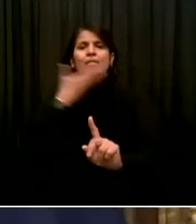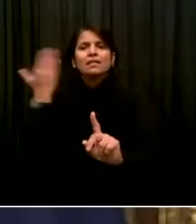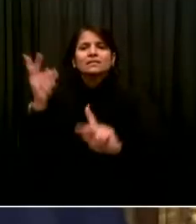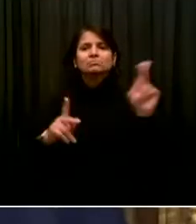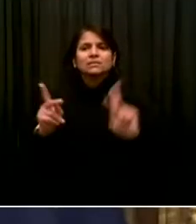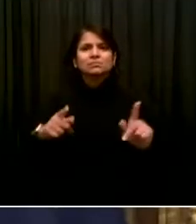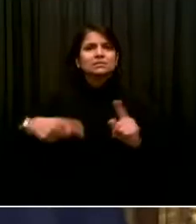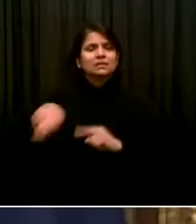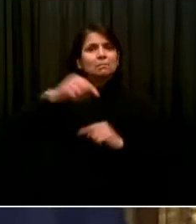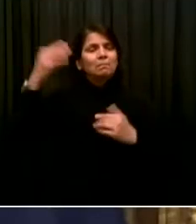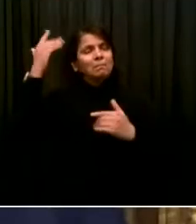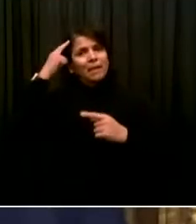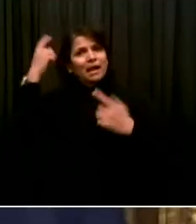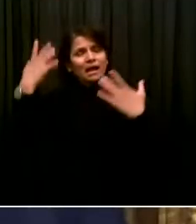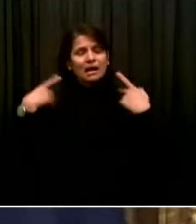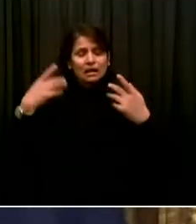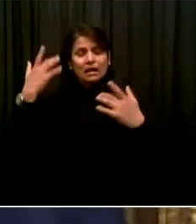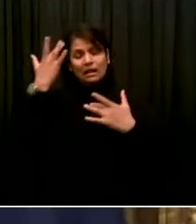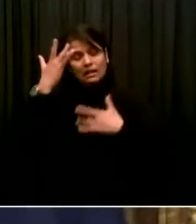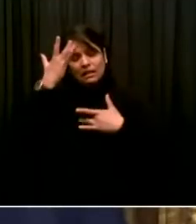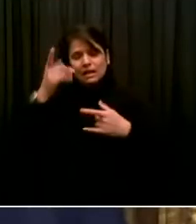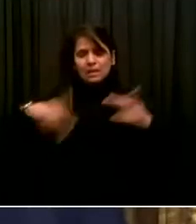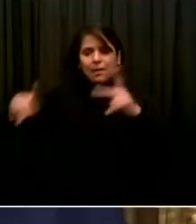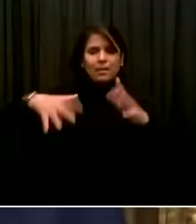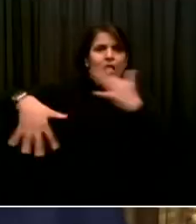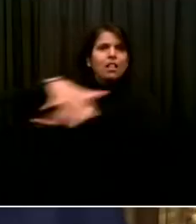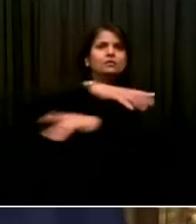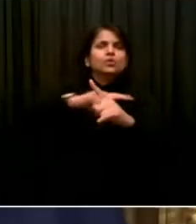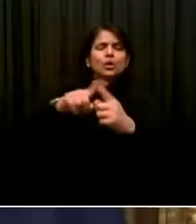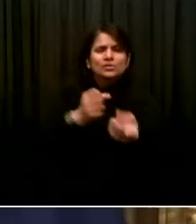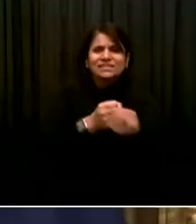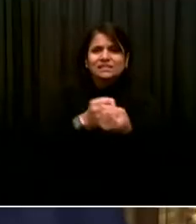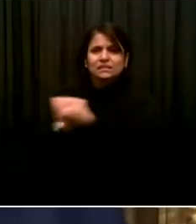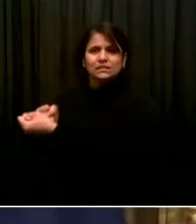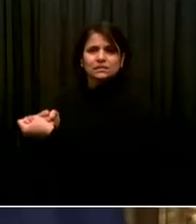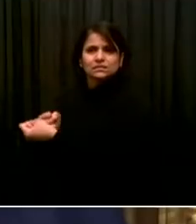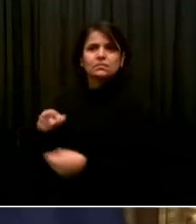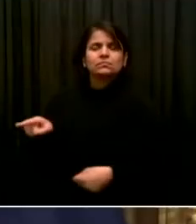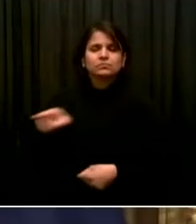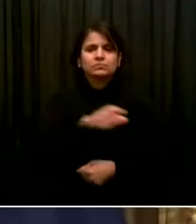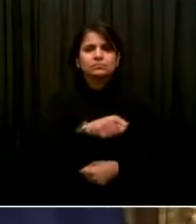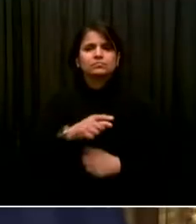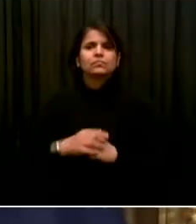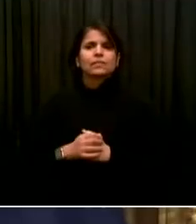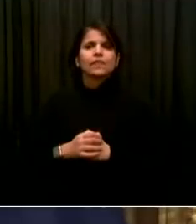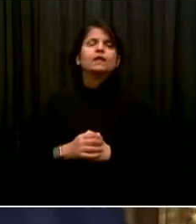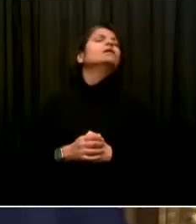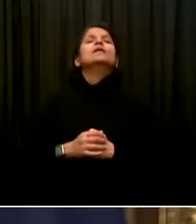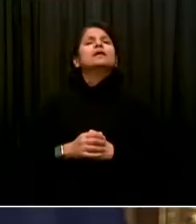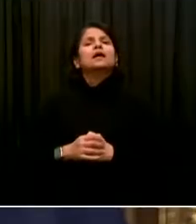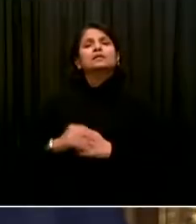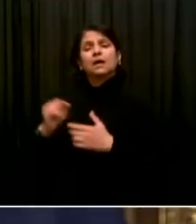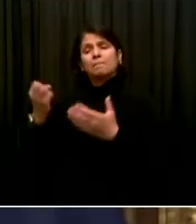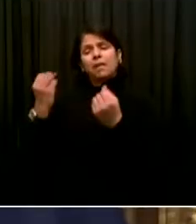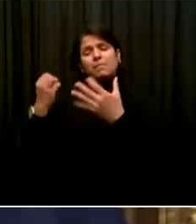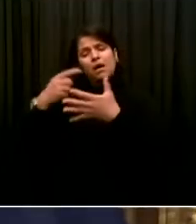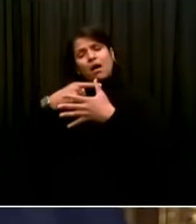INRE AASWH ERE THE HOMELESS AND METNALLY ILL